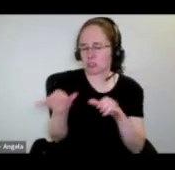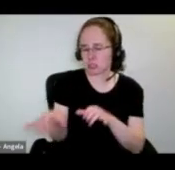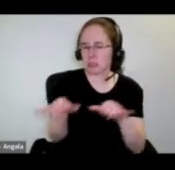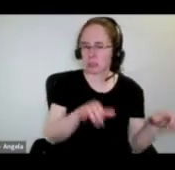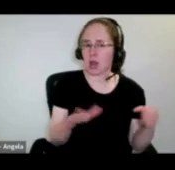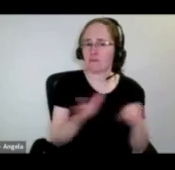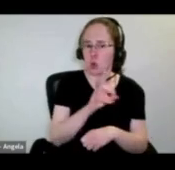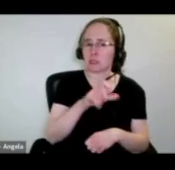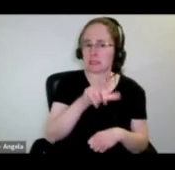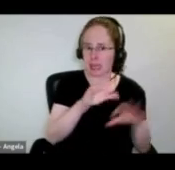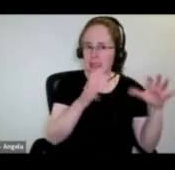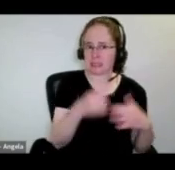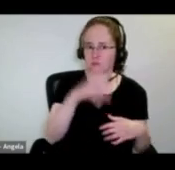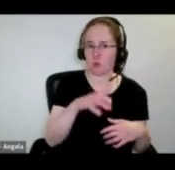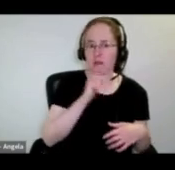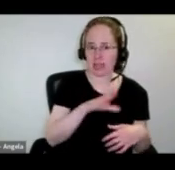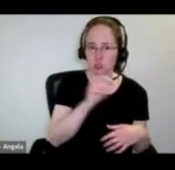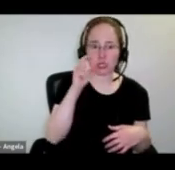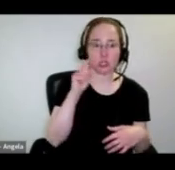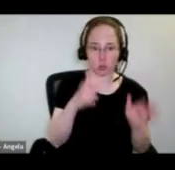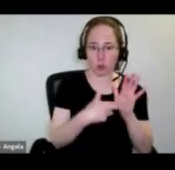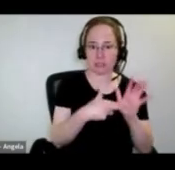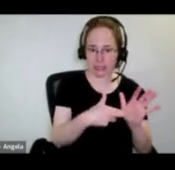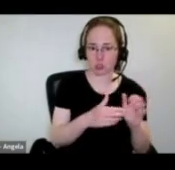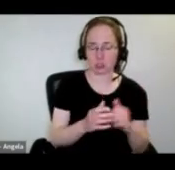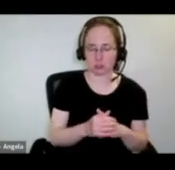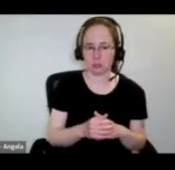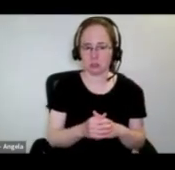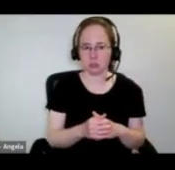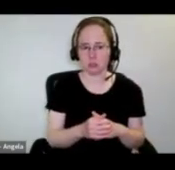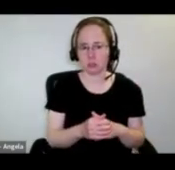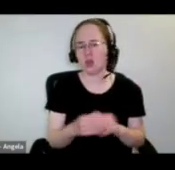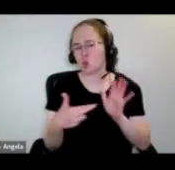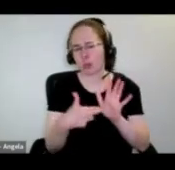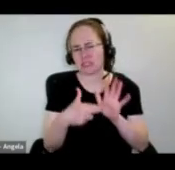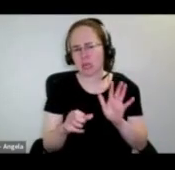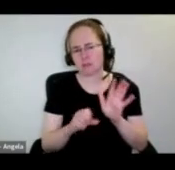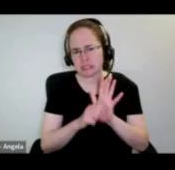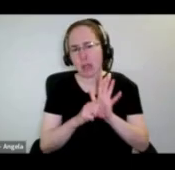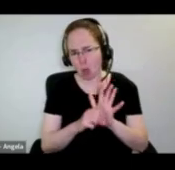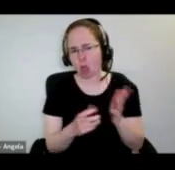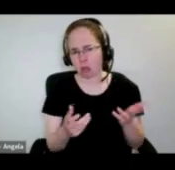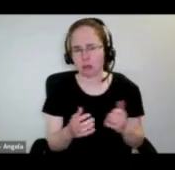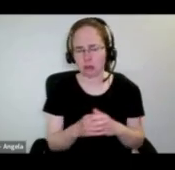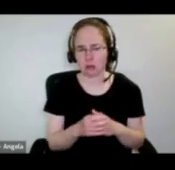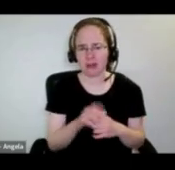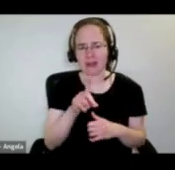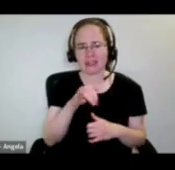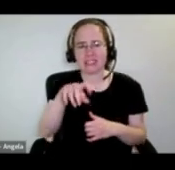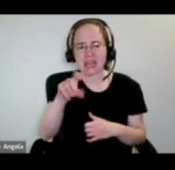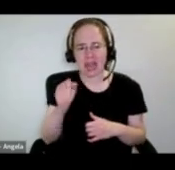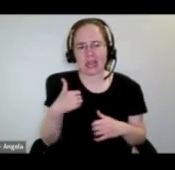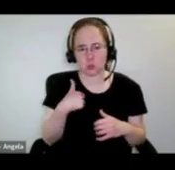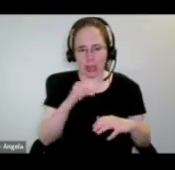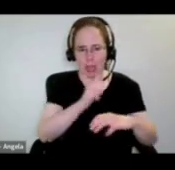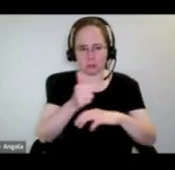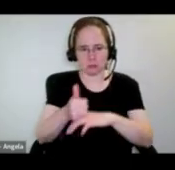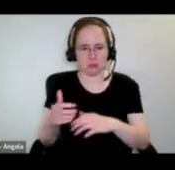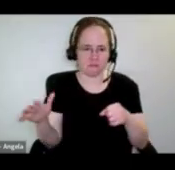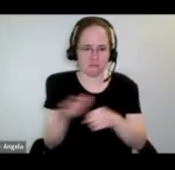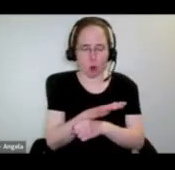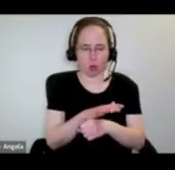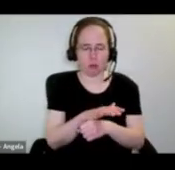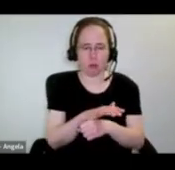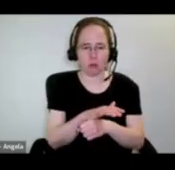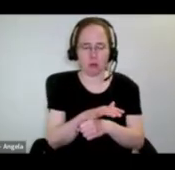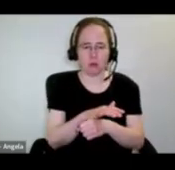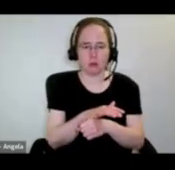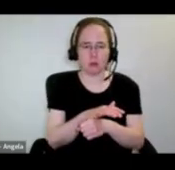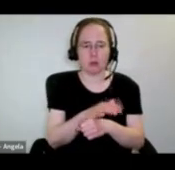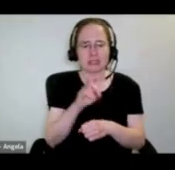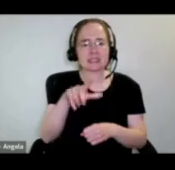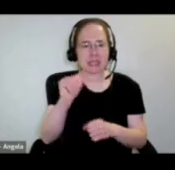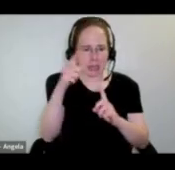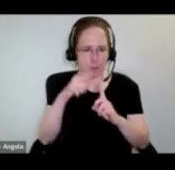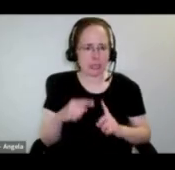David Watkins: this data subset did closely resemble the full data set for age and gender representation. So this is a representative sample, those dyads that we had